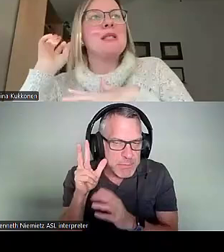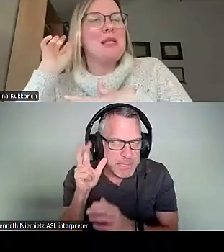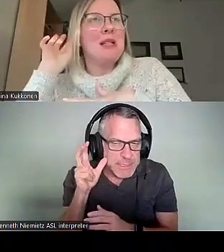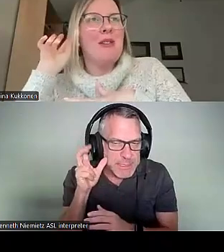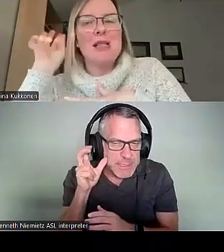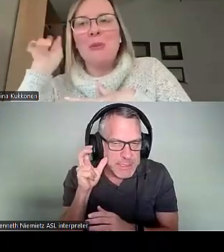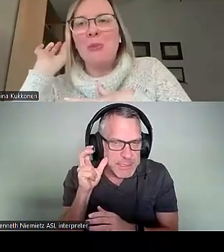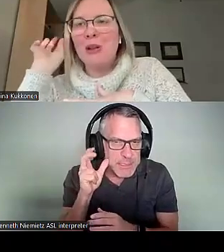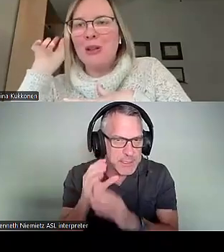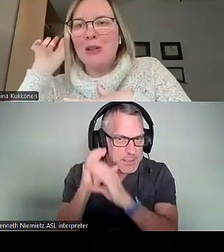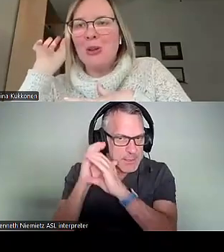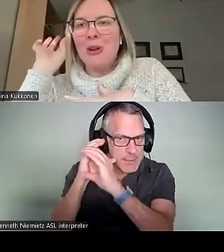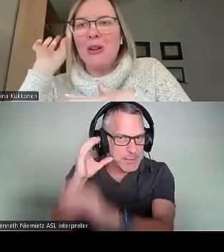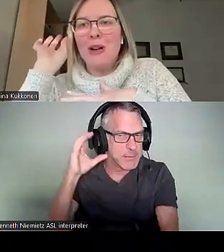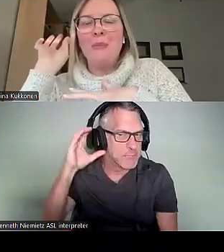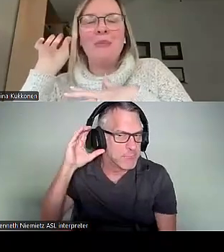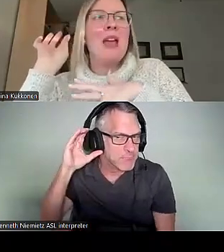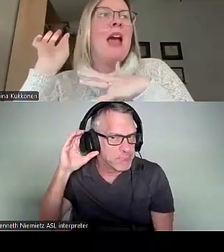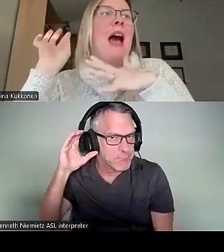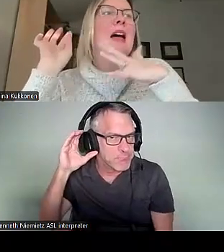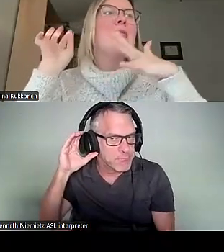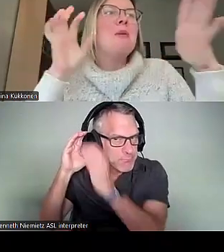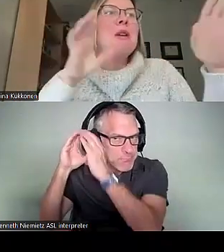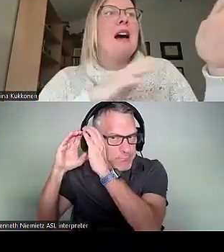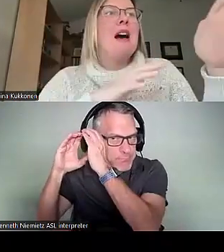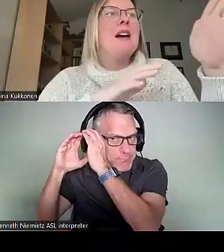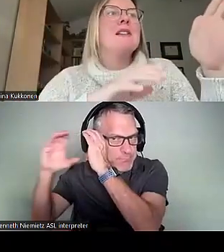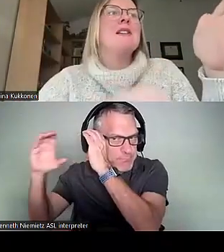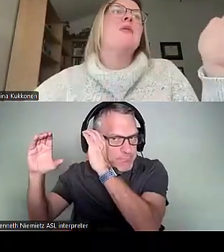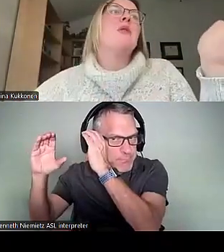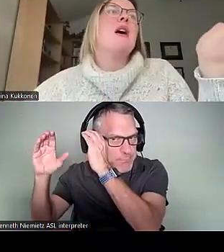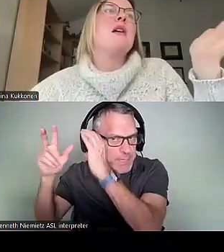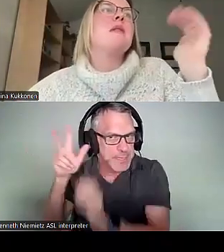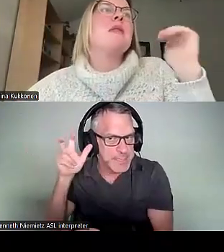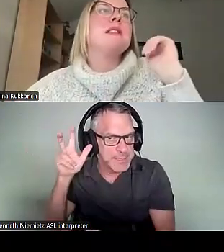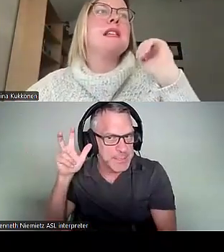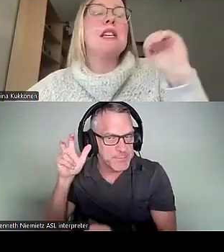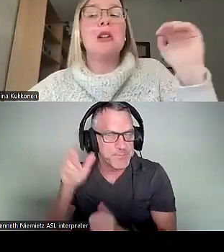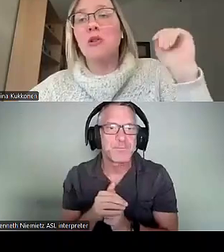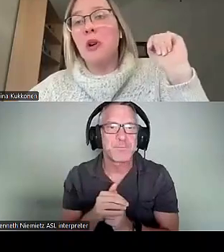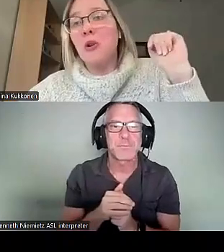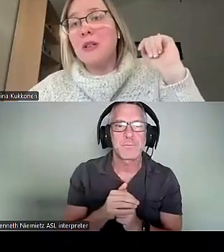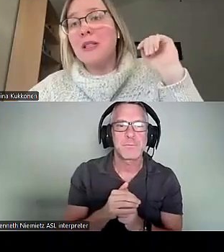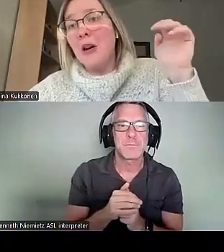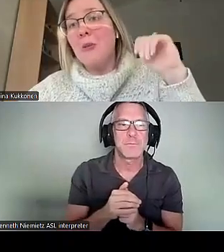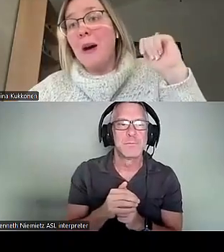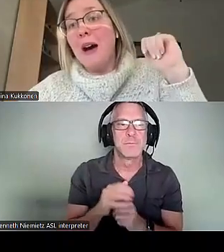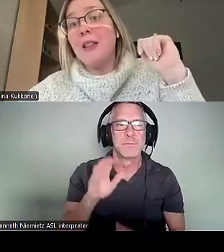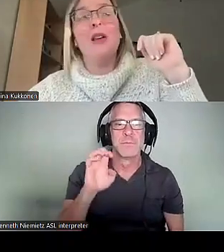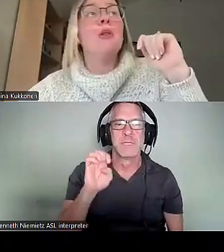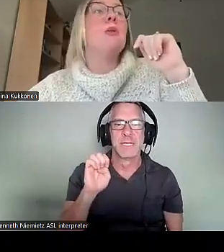listening devices and put it to their ear. And then we had this eco drone sound bath,